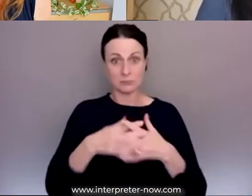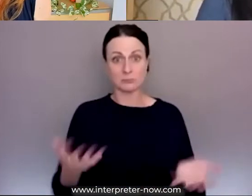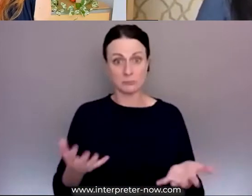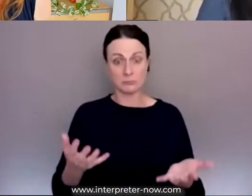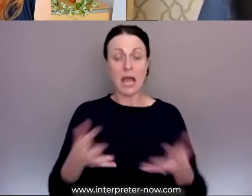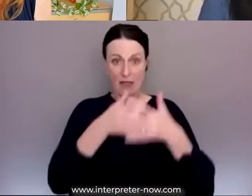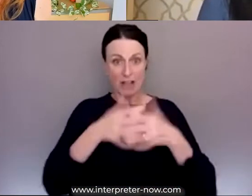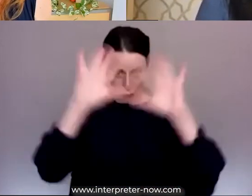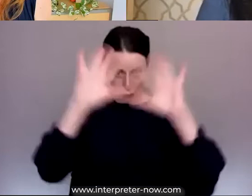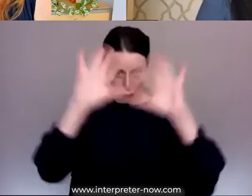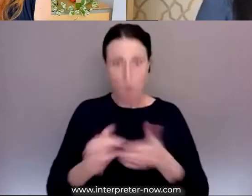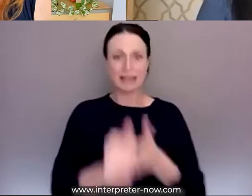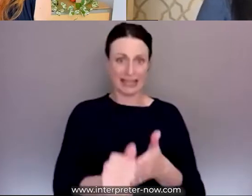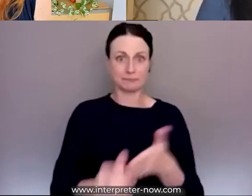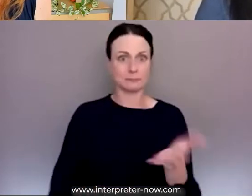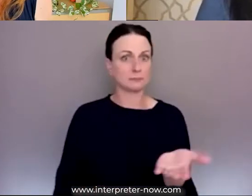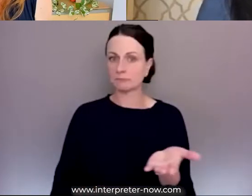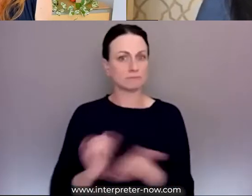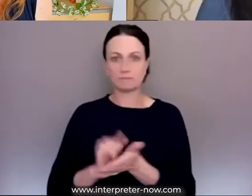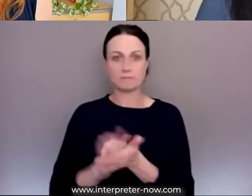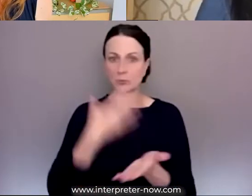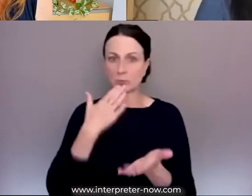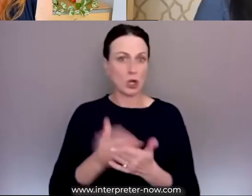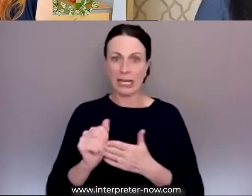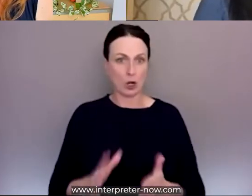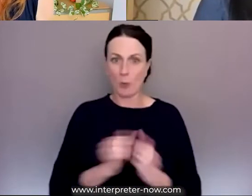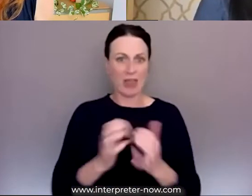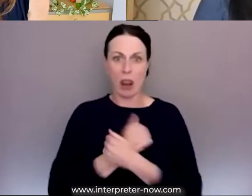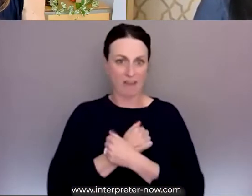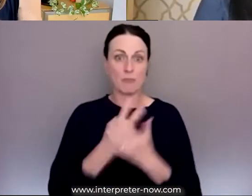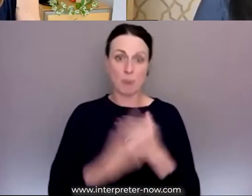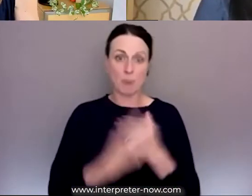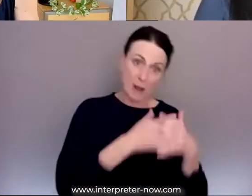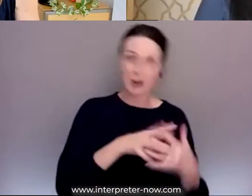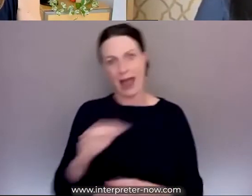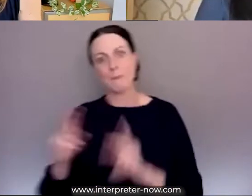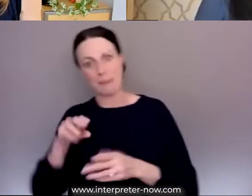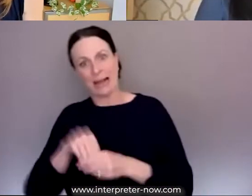a whole in order to lead it. I don't think you're a good leader otherwise.